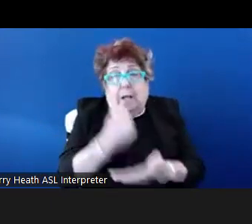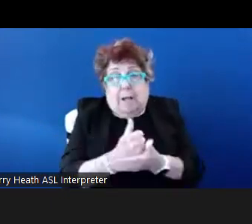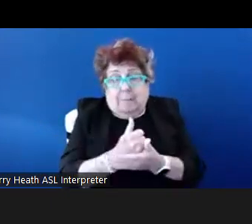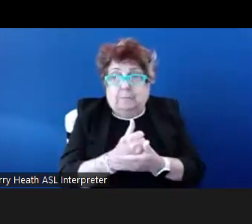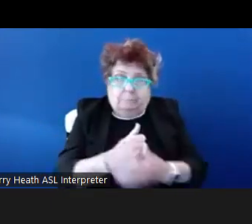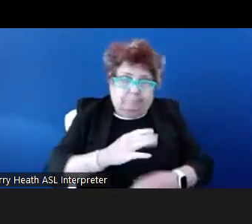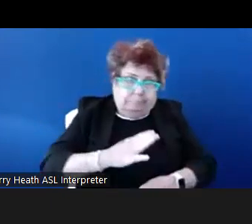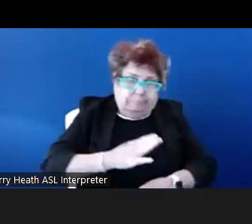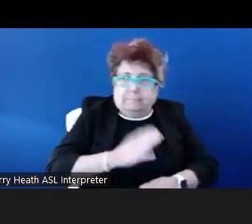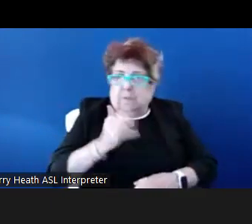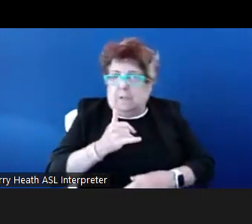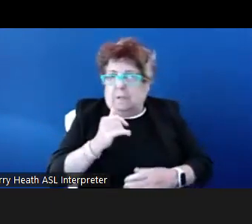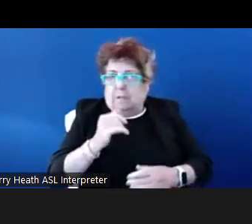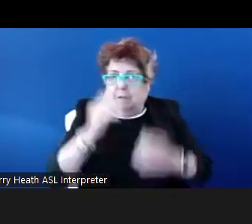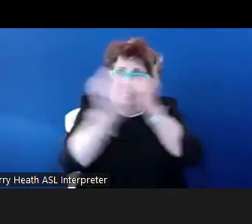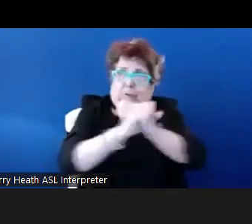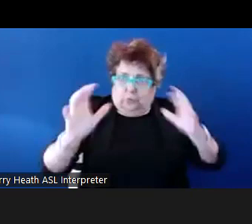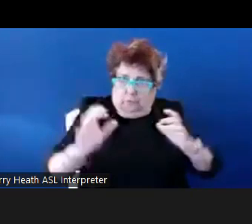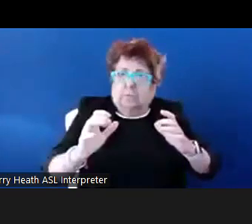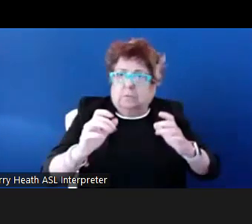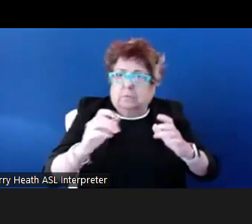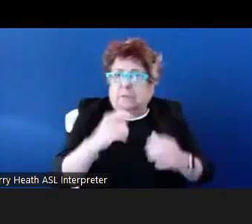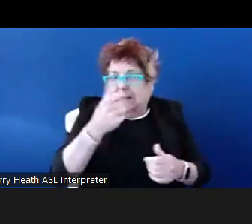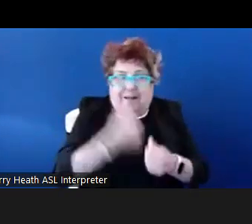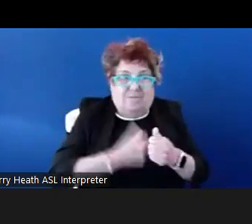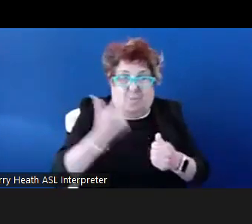assistance can ultimately get the assistance they need. Now,